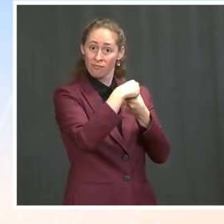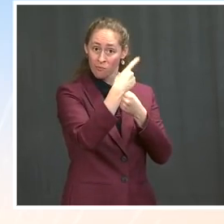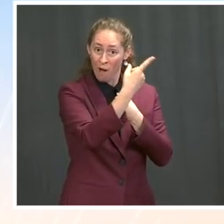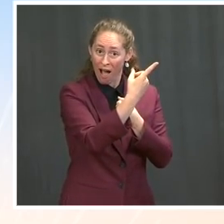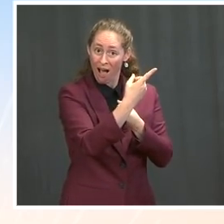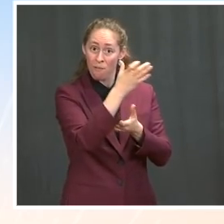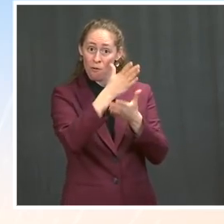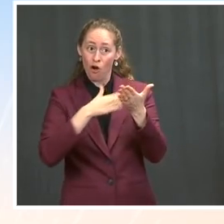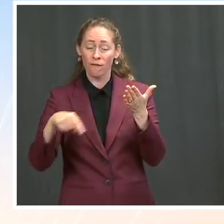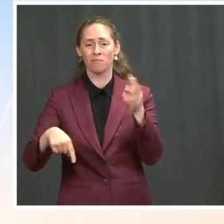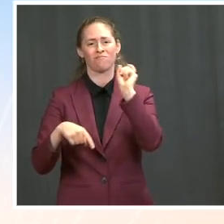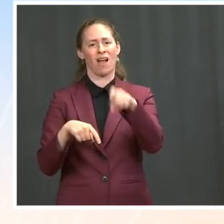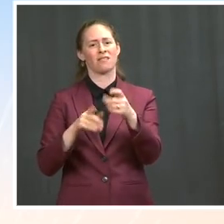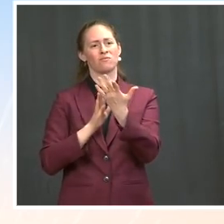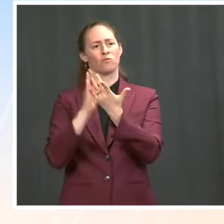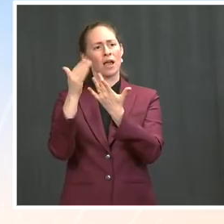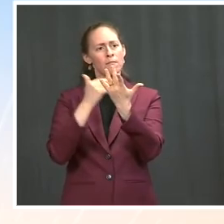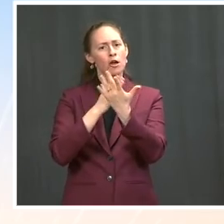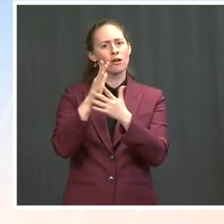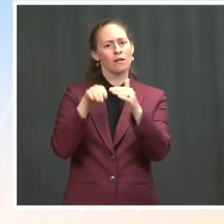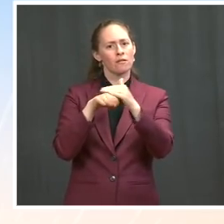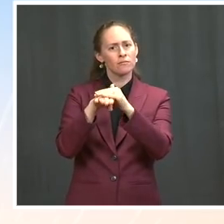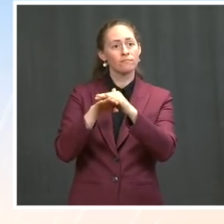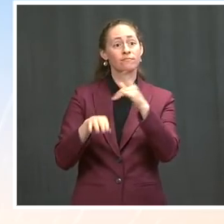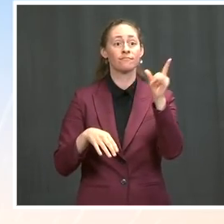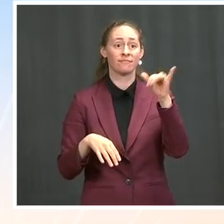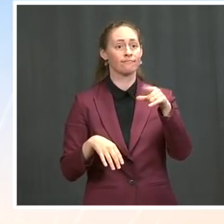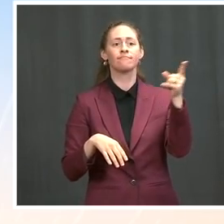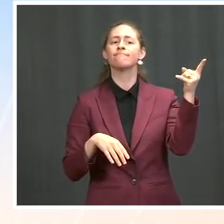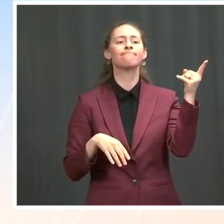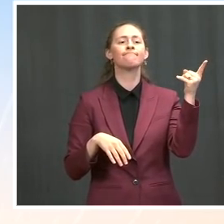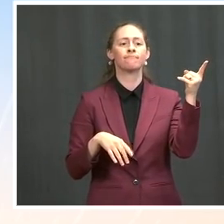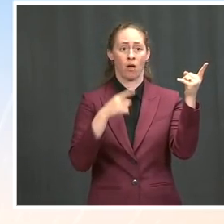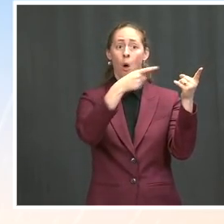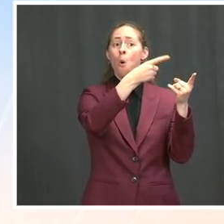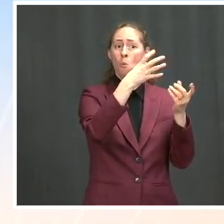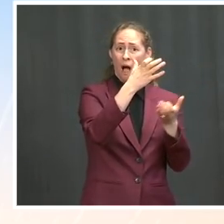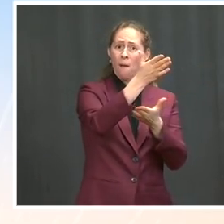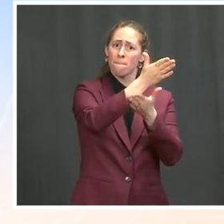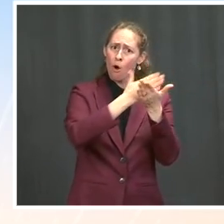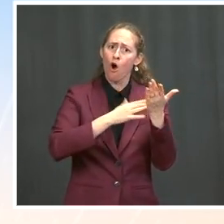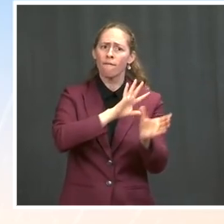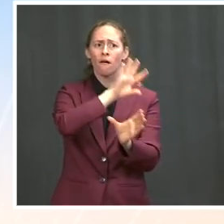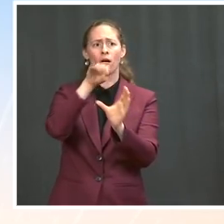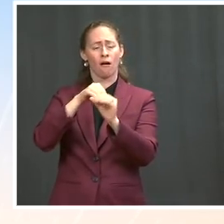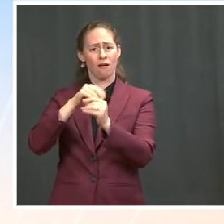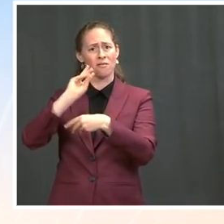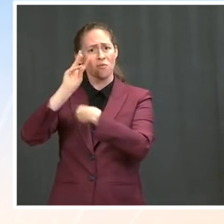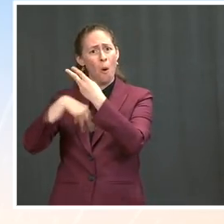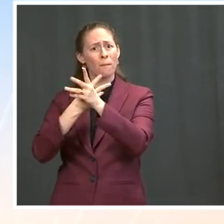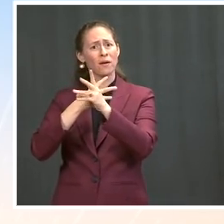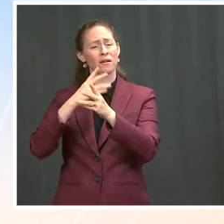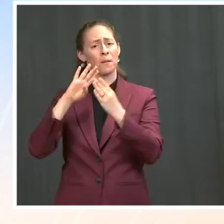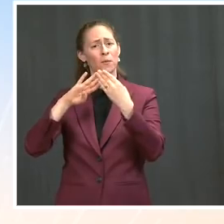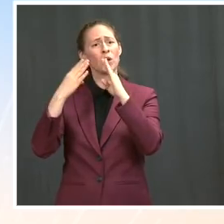and China wants to have a role in the global community and global conversations. And certainly, they would take note of that.